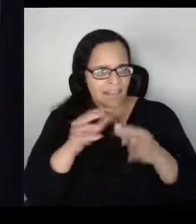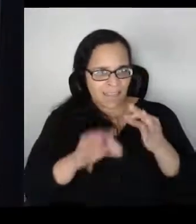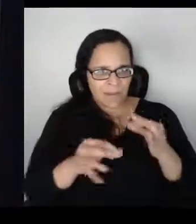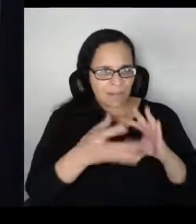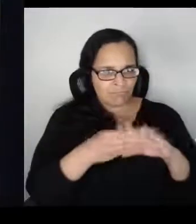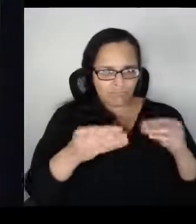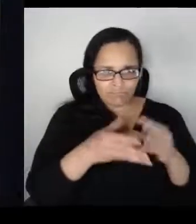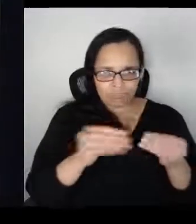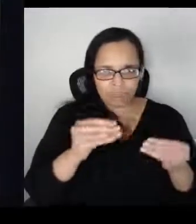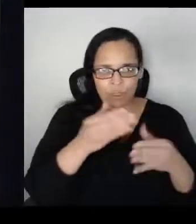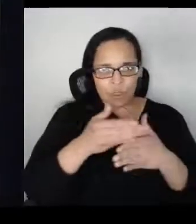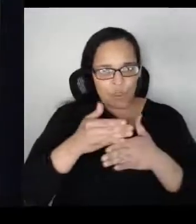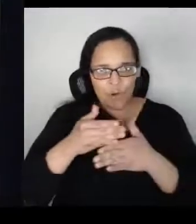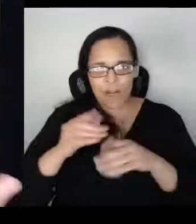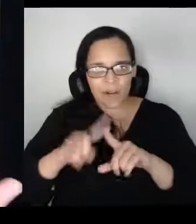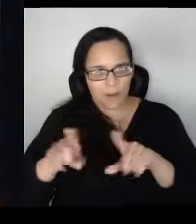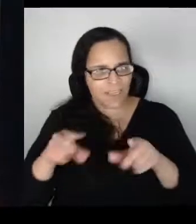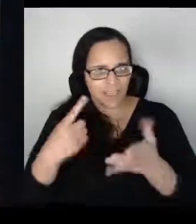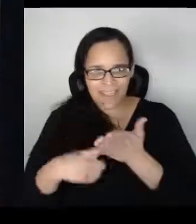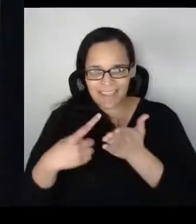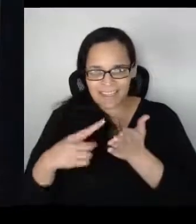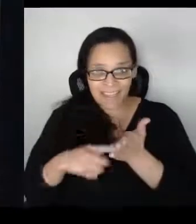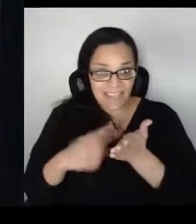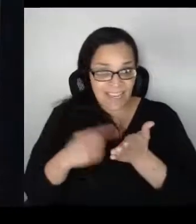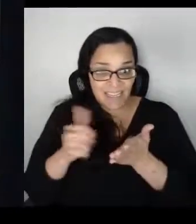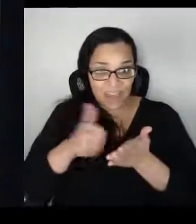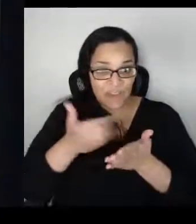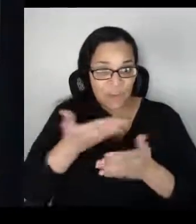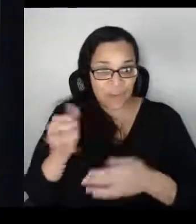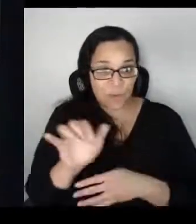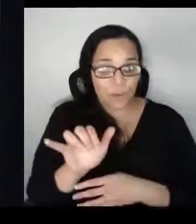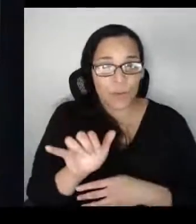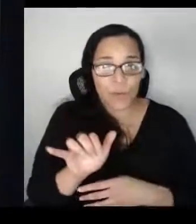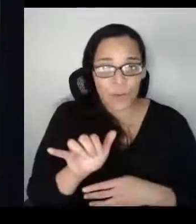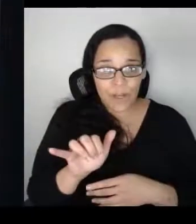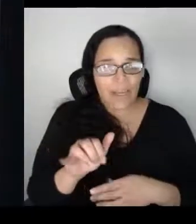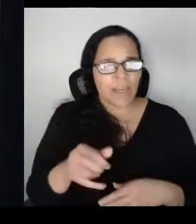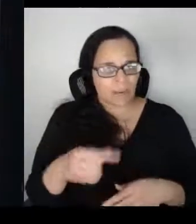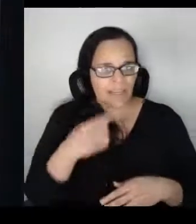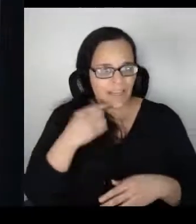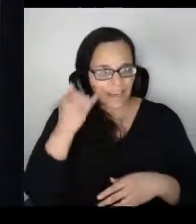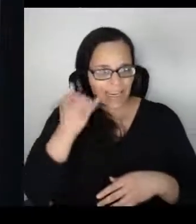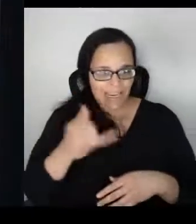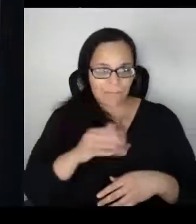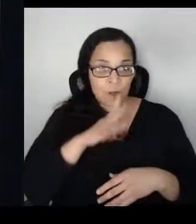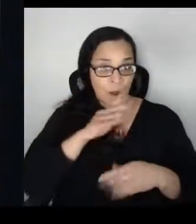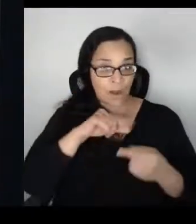So, you know, we have said that if you're speaking about yourself, you are a victim.